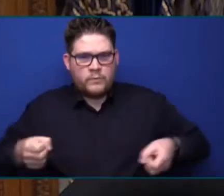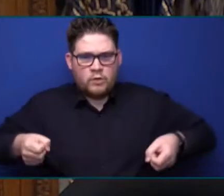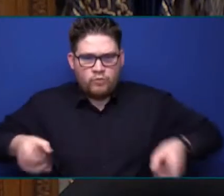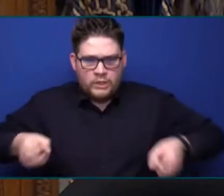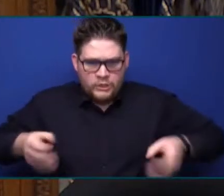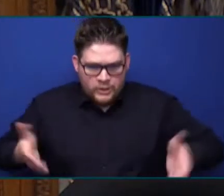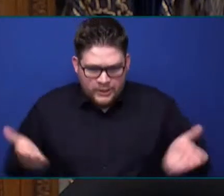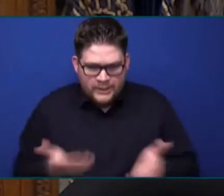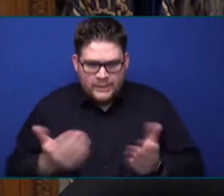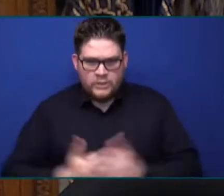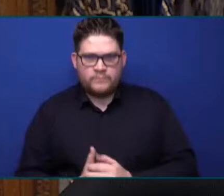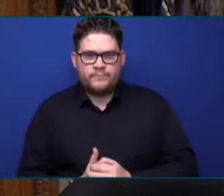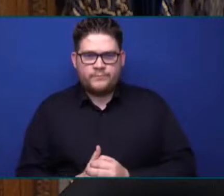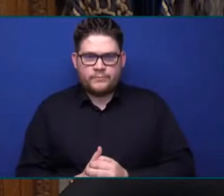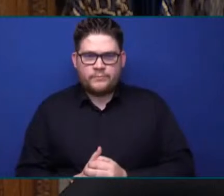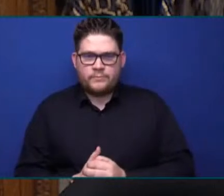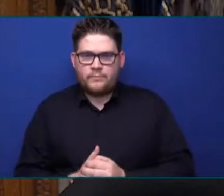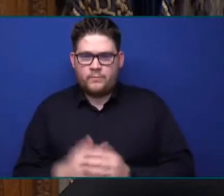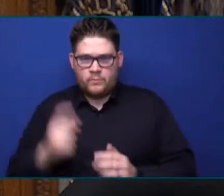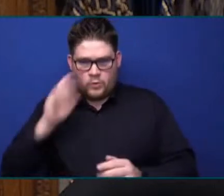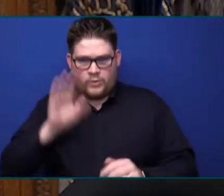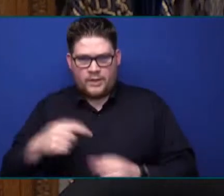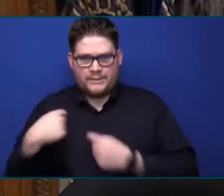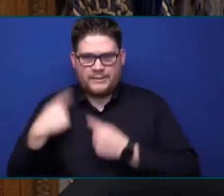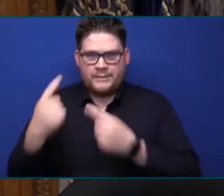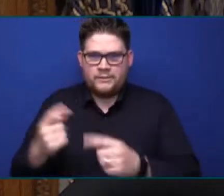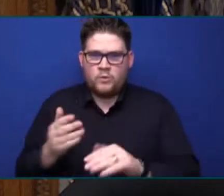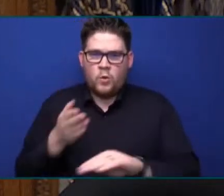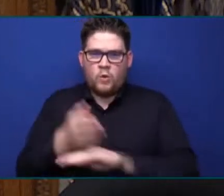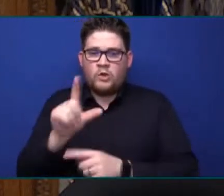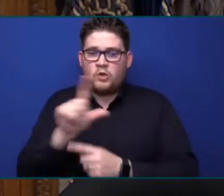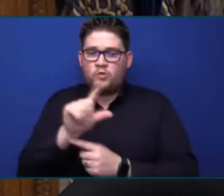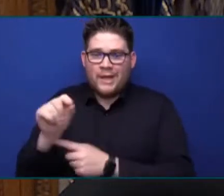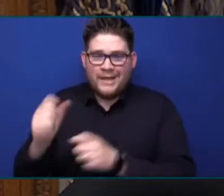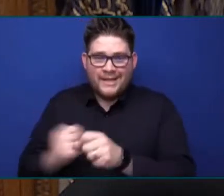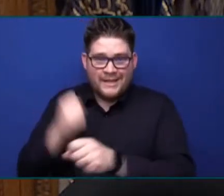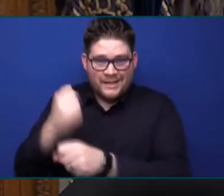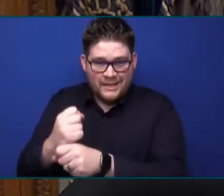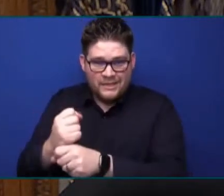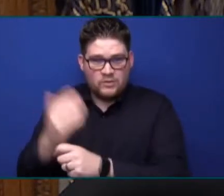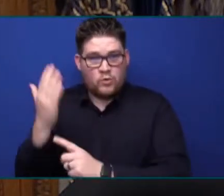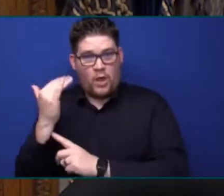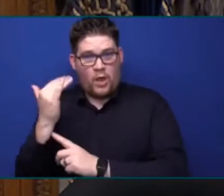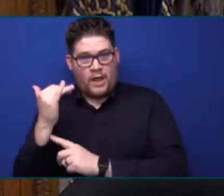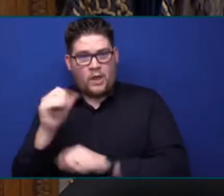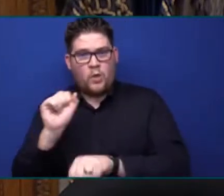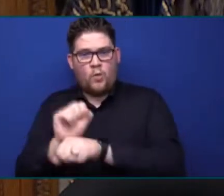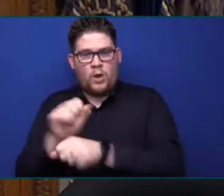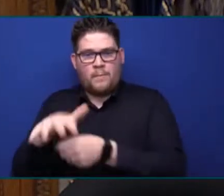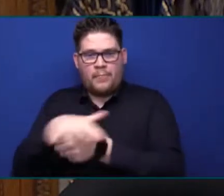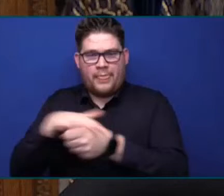two decades, as a result of a serious workplace accident. Despite using a wheelchair for many